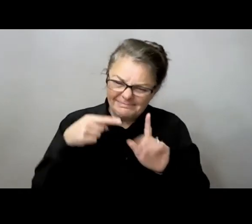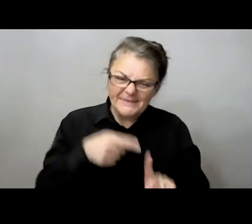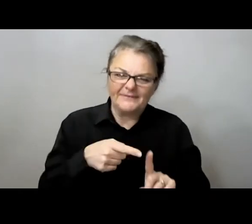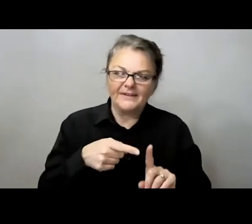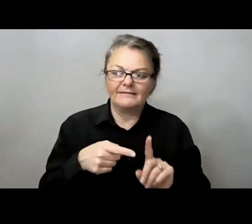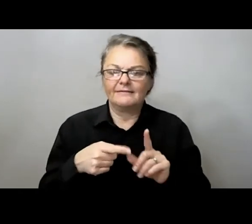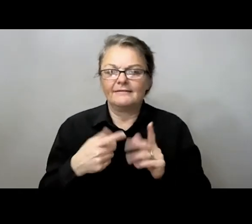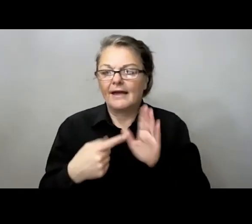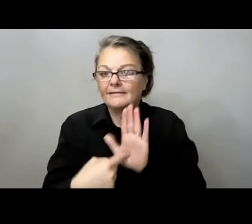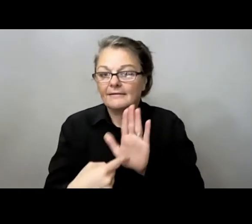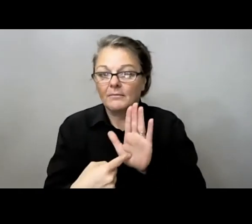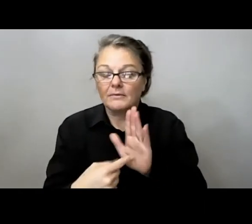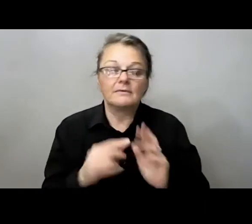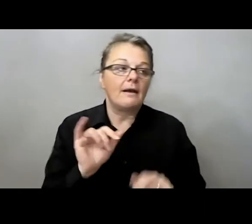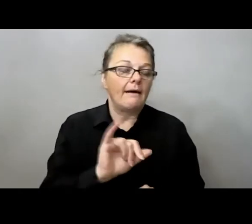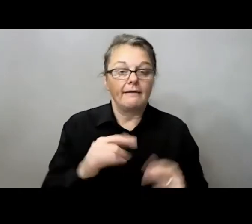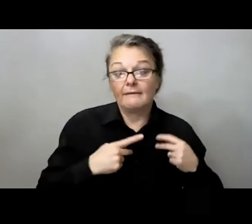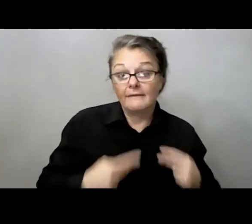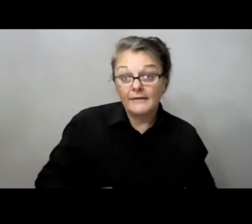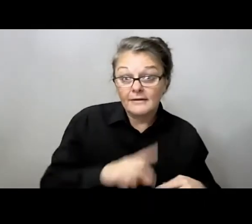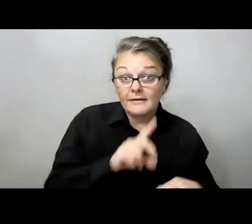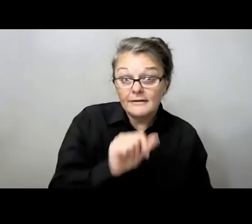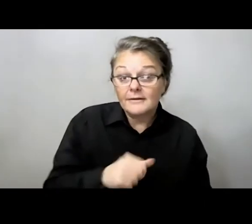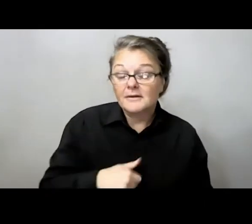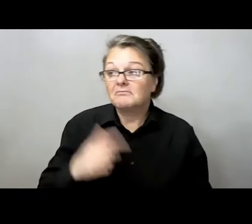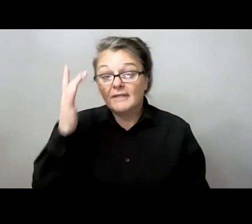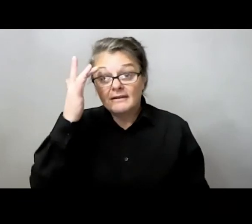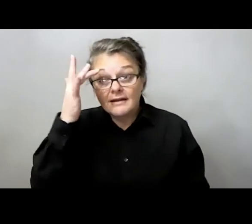PHYSICAL DISABILITIES, INTELLECTUAL DISABILITIES,